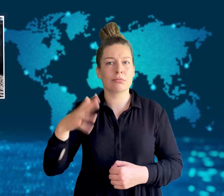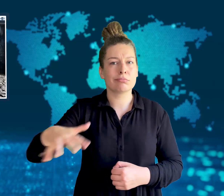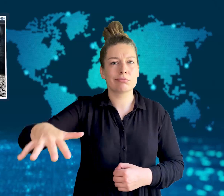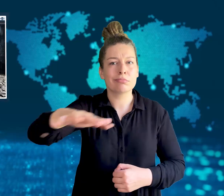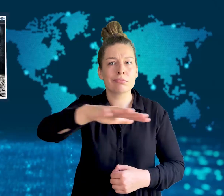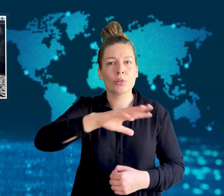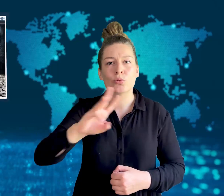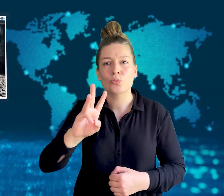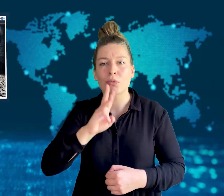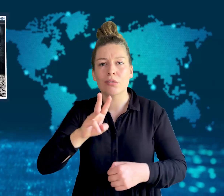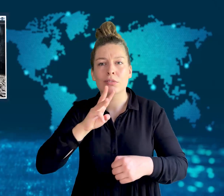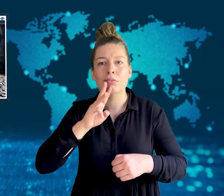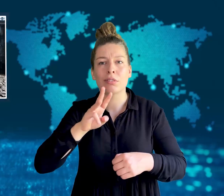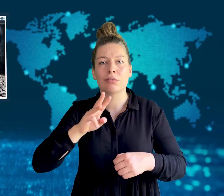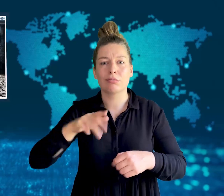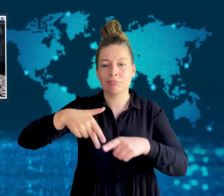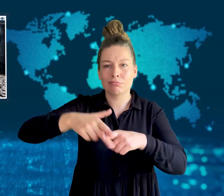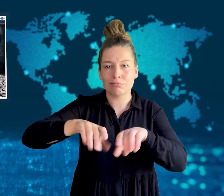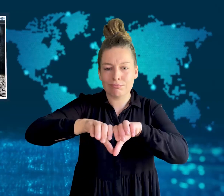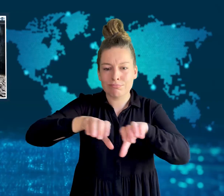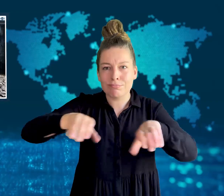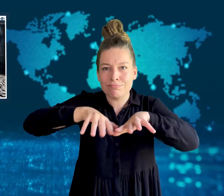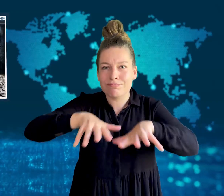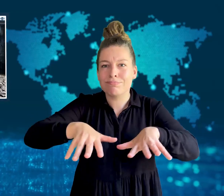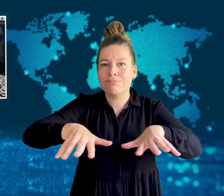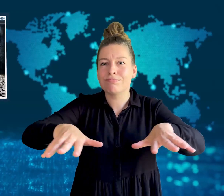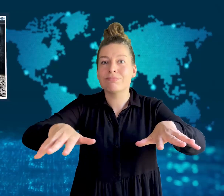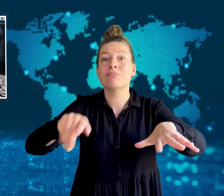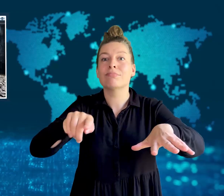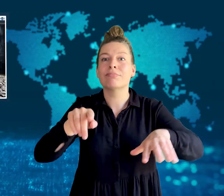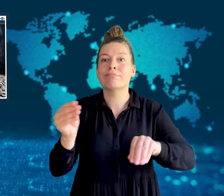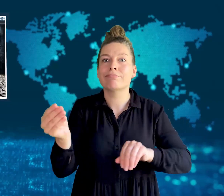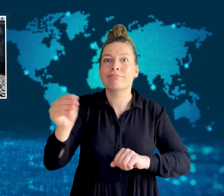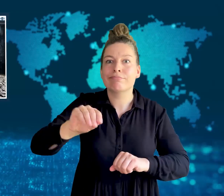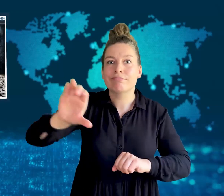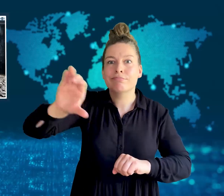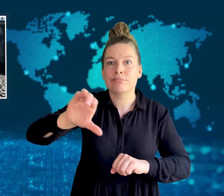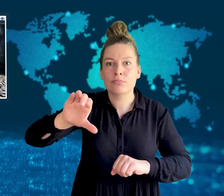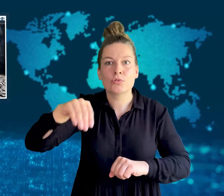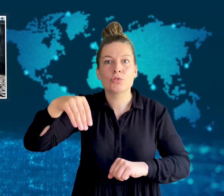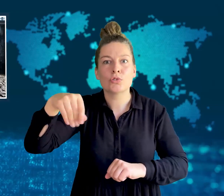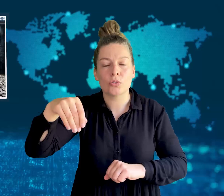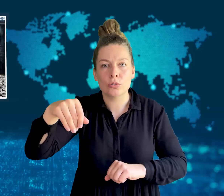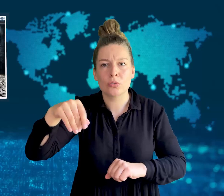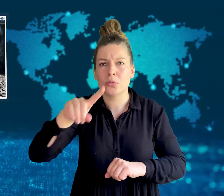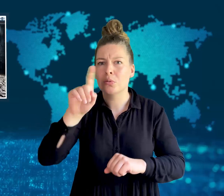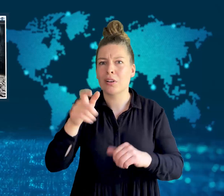[MONIKA]: Uruguay is adding salt to its tap water to discourage people